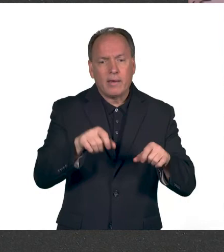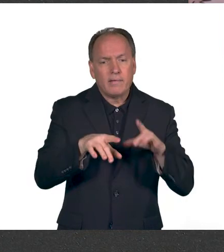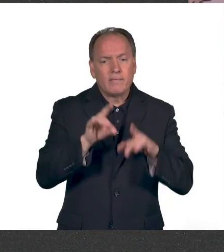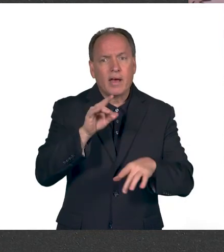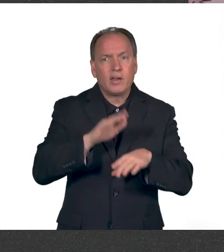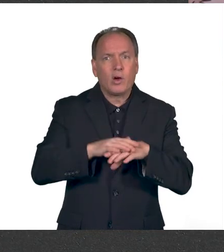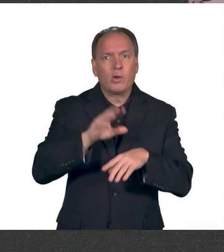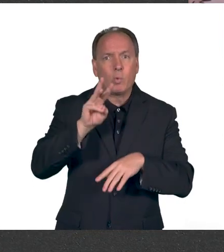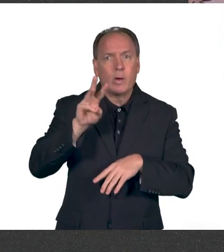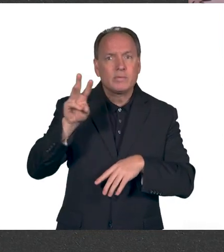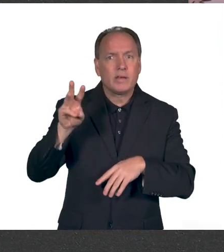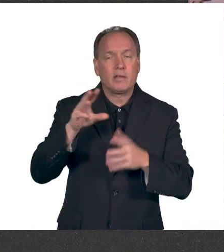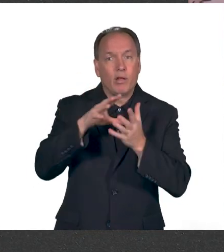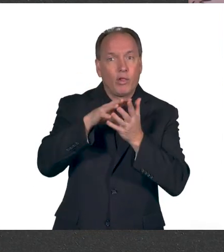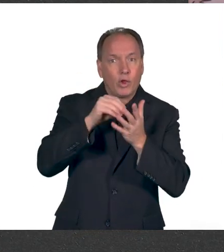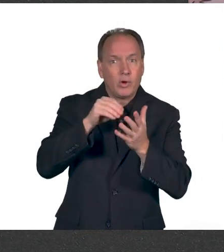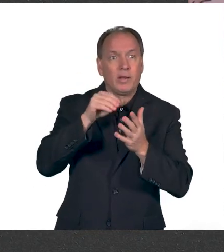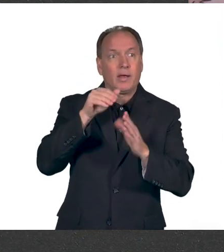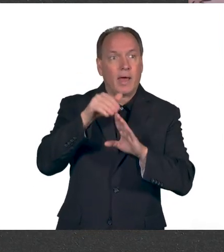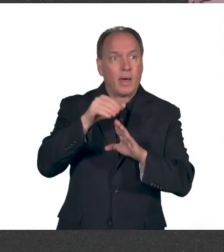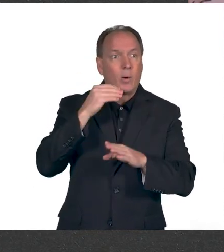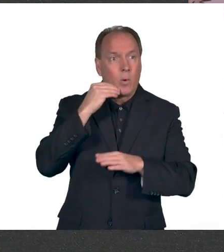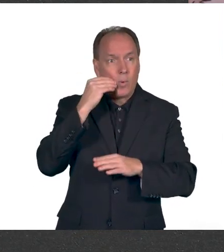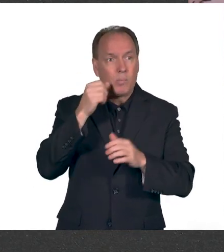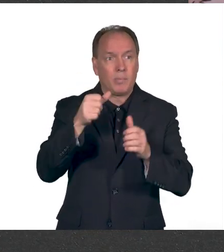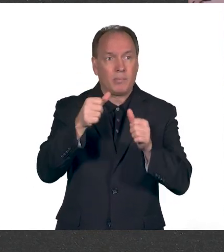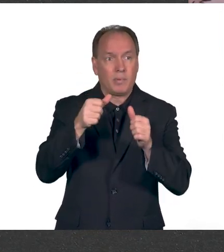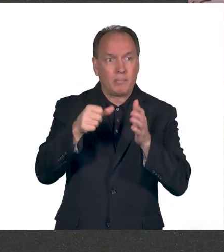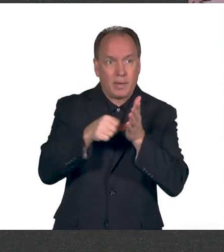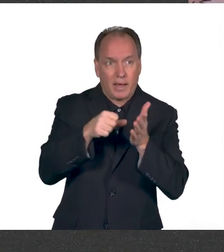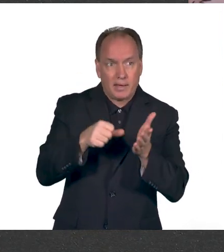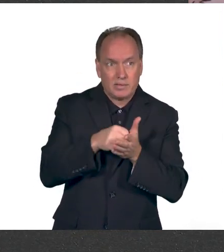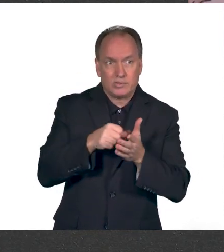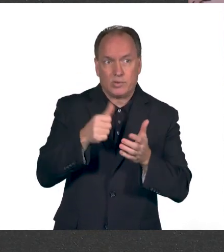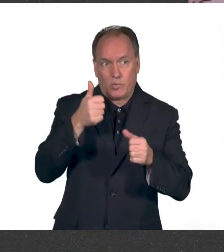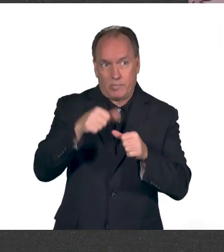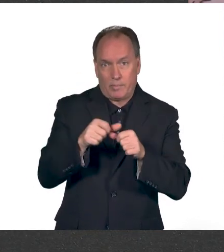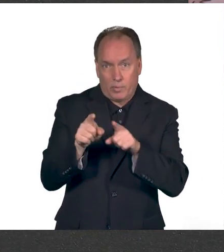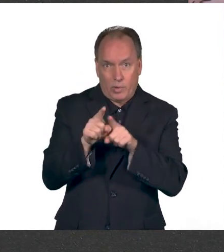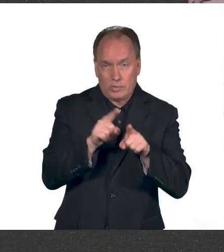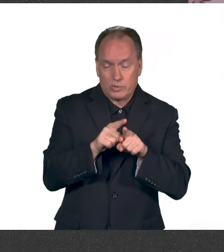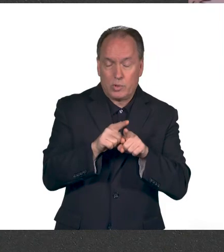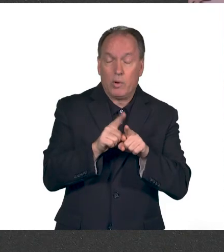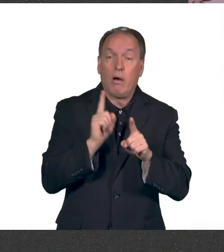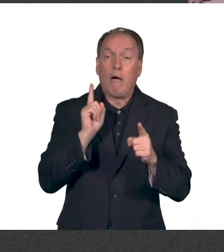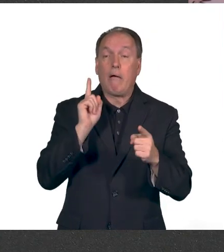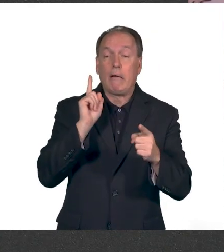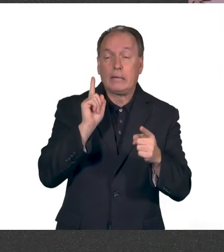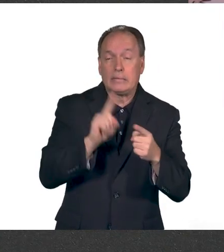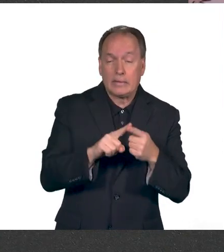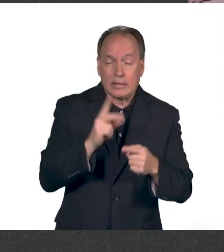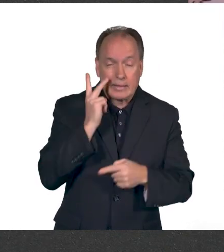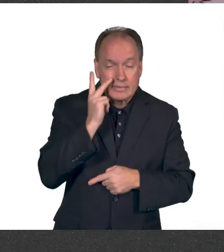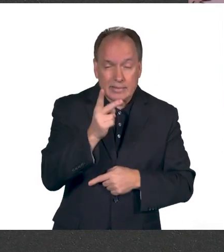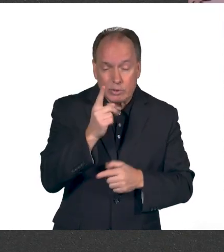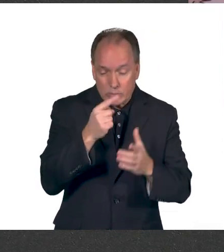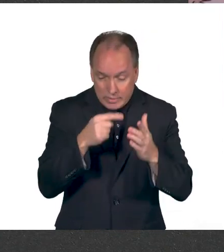on the website at our Learning At Home page, and remember this until I see you next week,